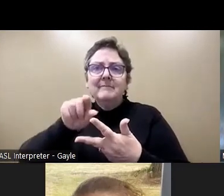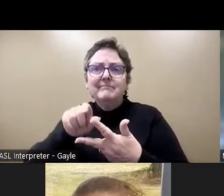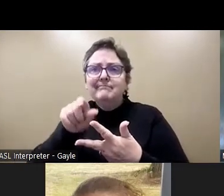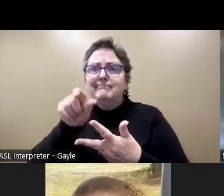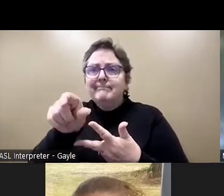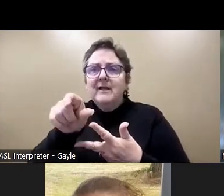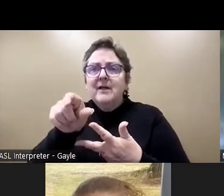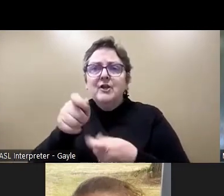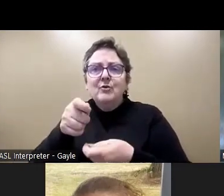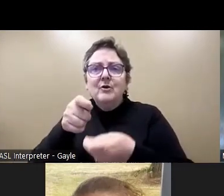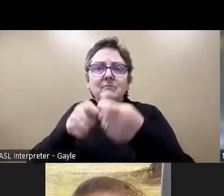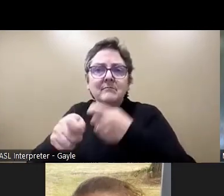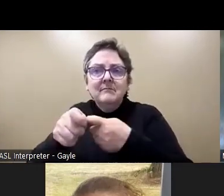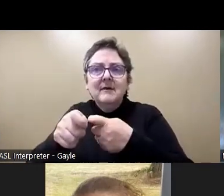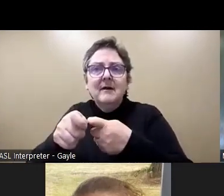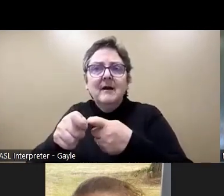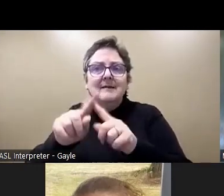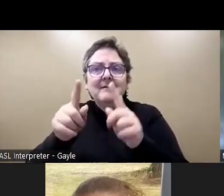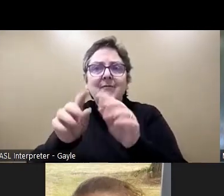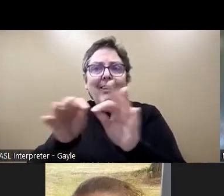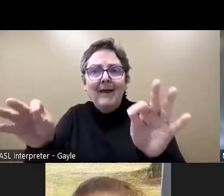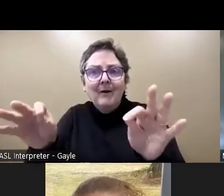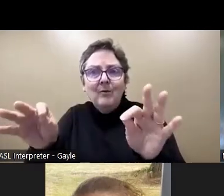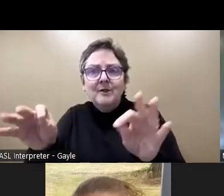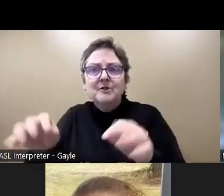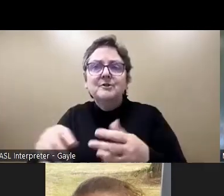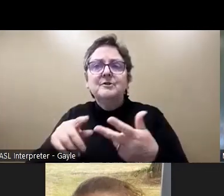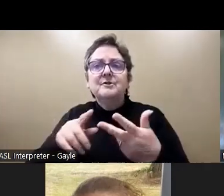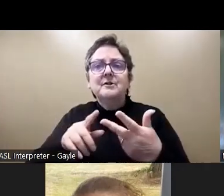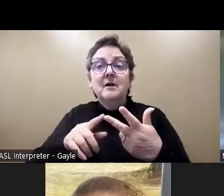You can reuse the video, you can reuse the audio.